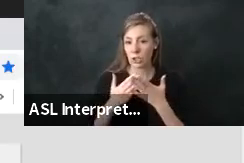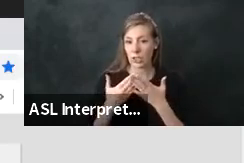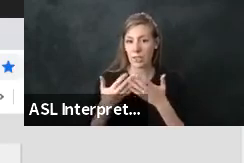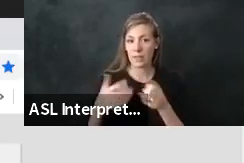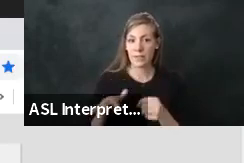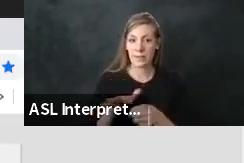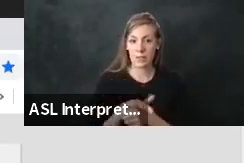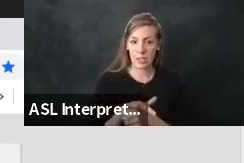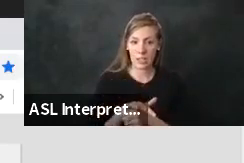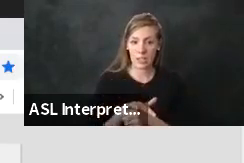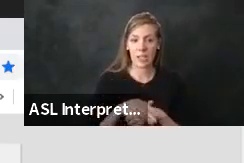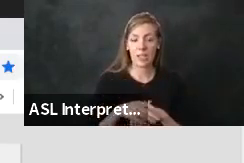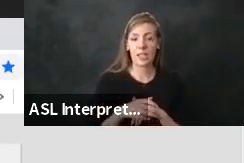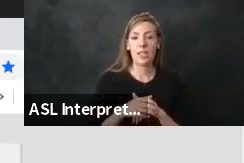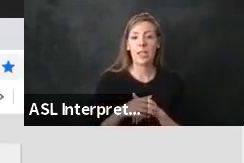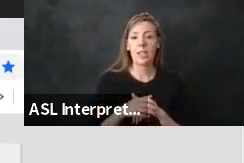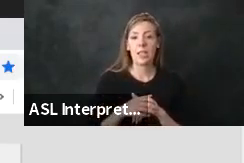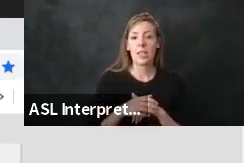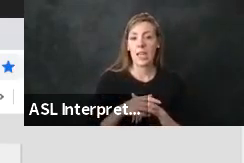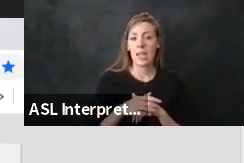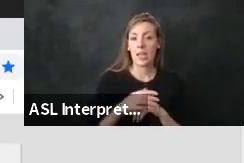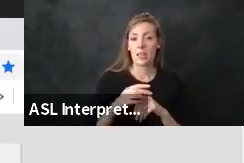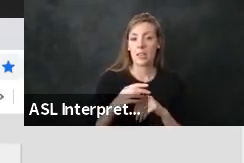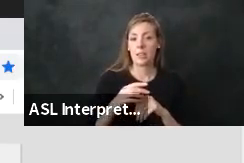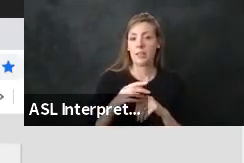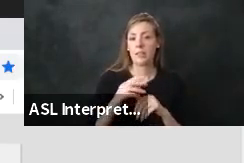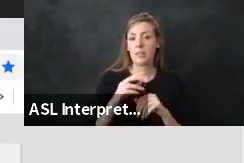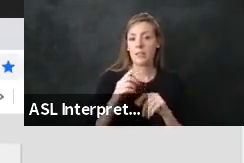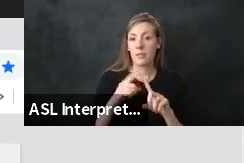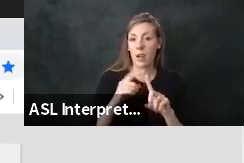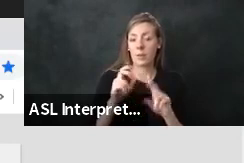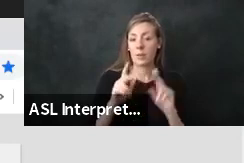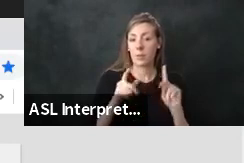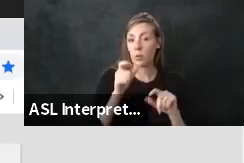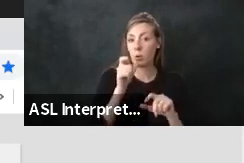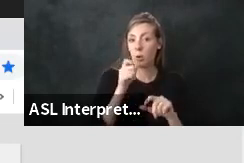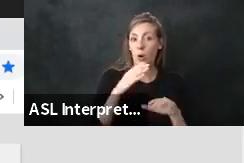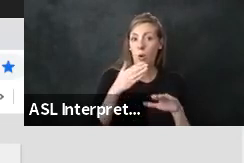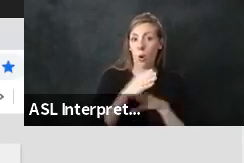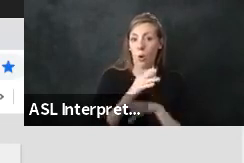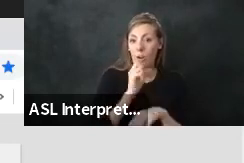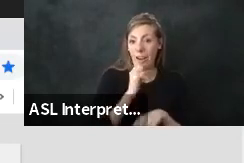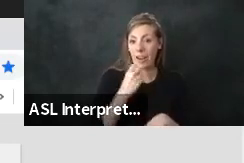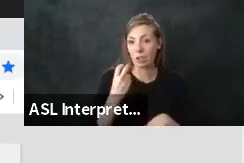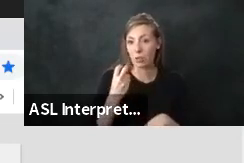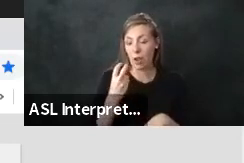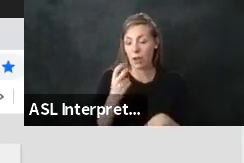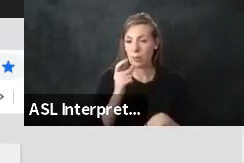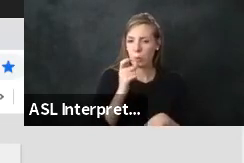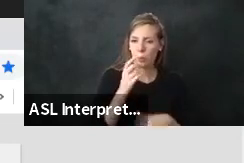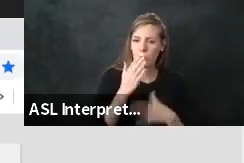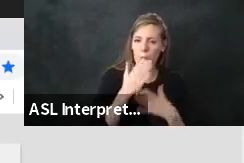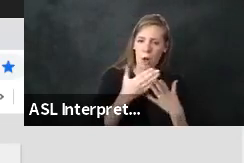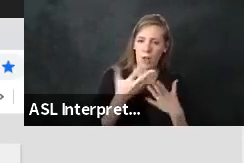in of those twelve plus how many have been partially vaccinated, fully vaccinated. And as Dr.